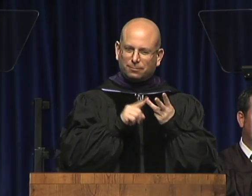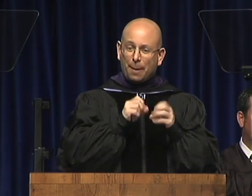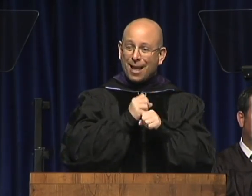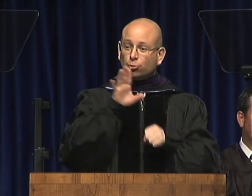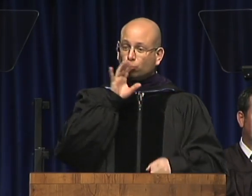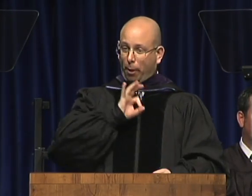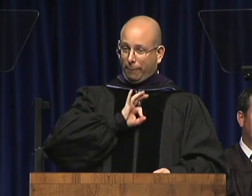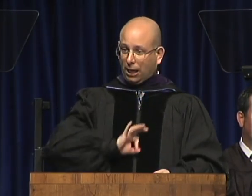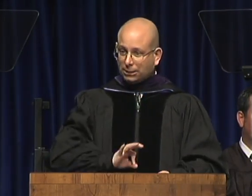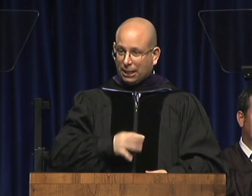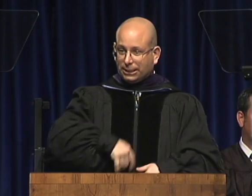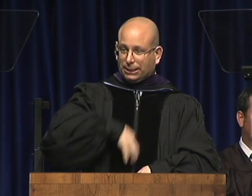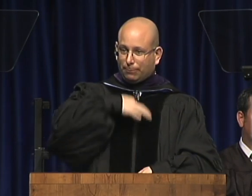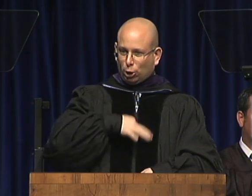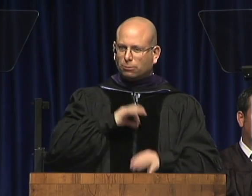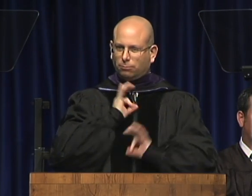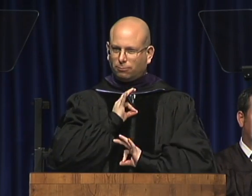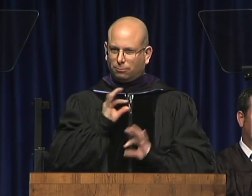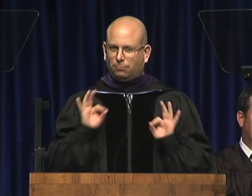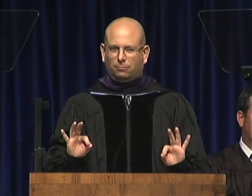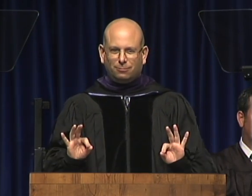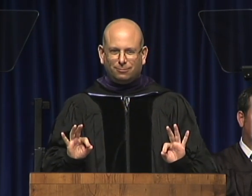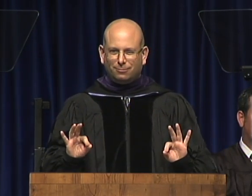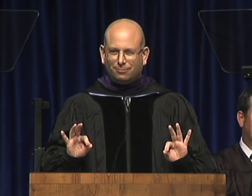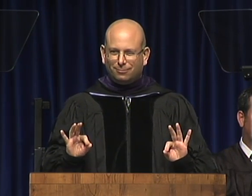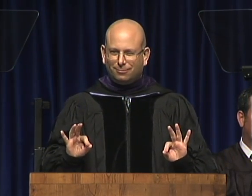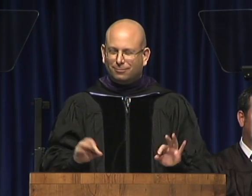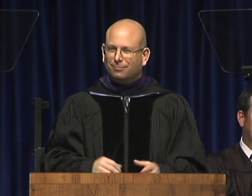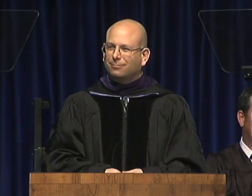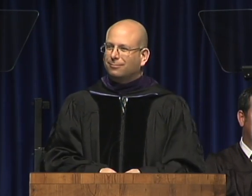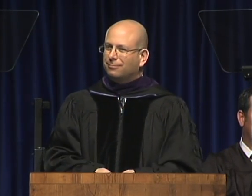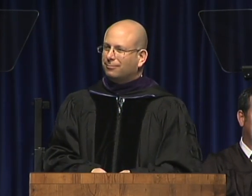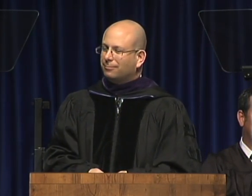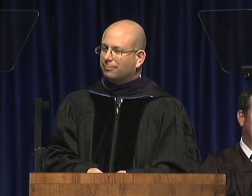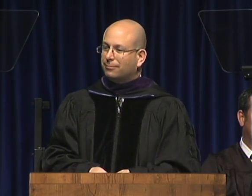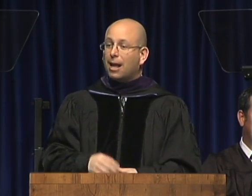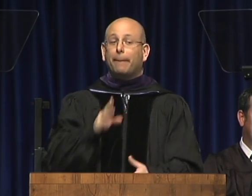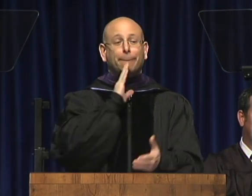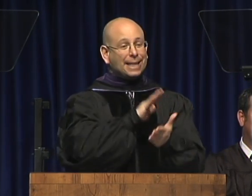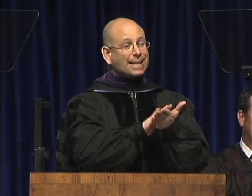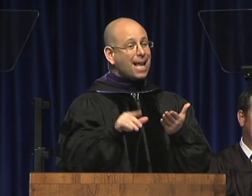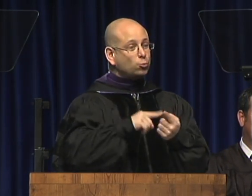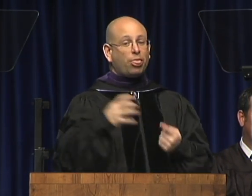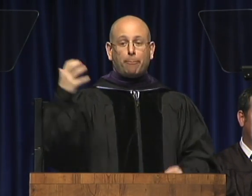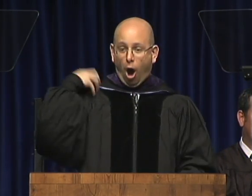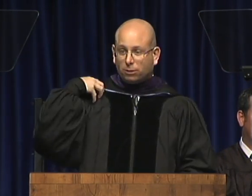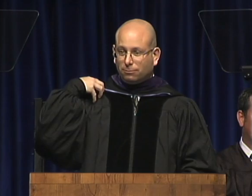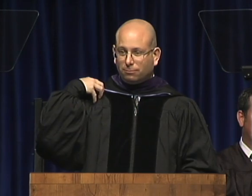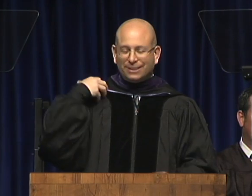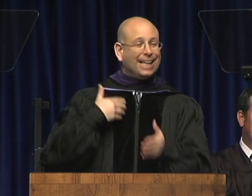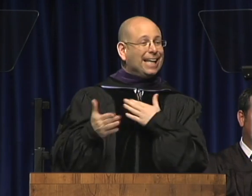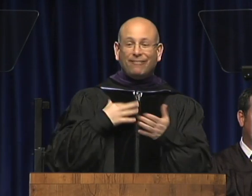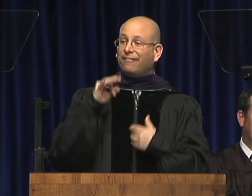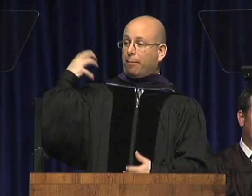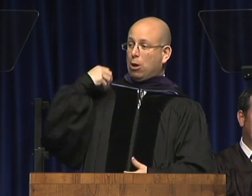Make sure all your buttons and zippers are all closed. Be nice to the boss.